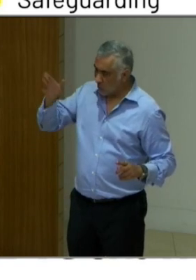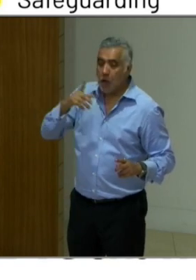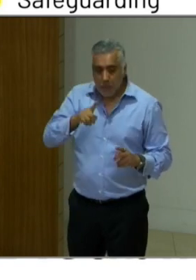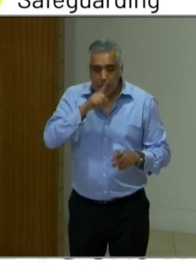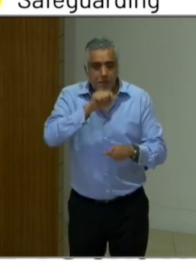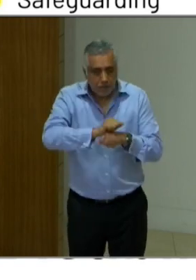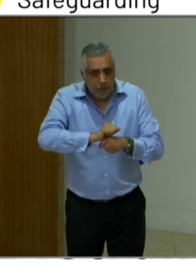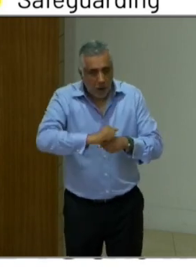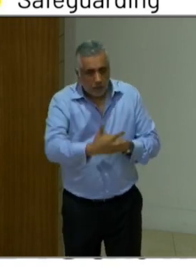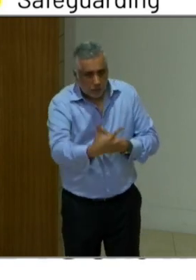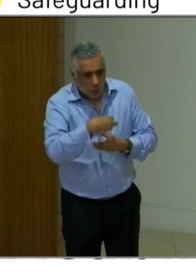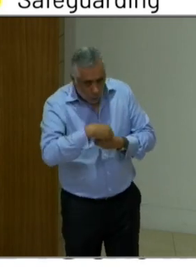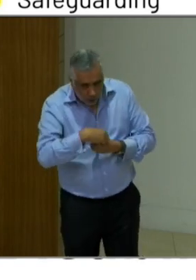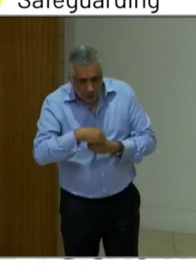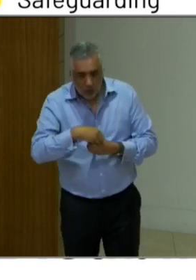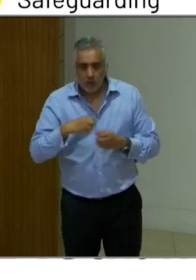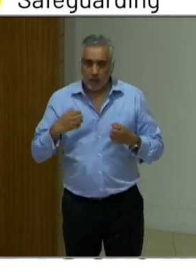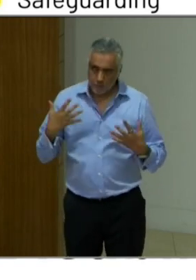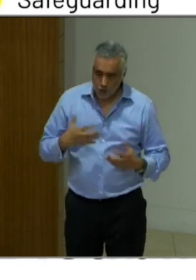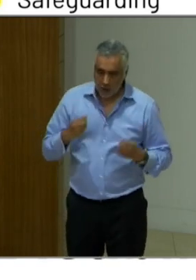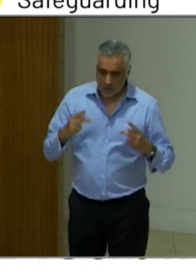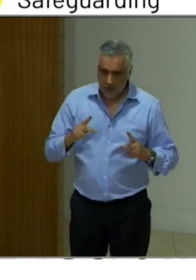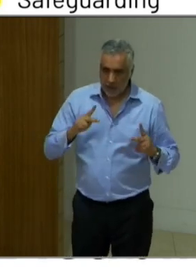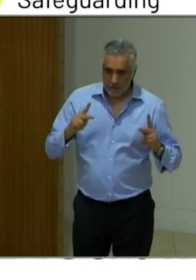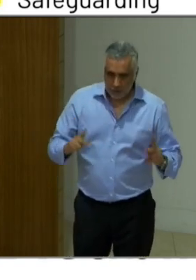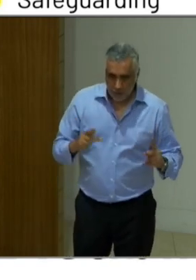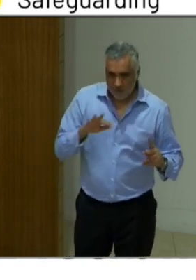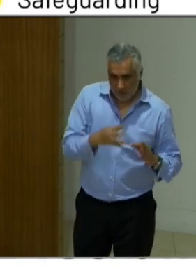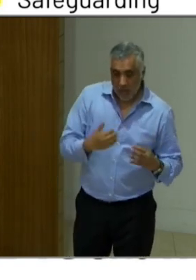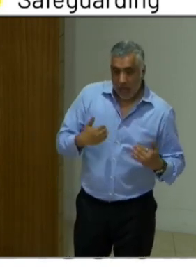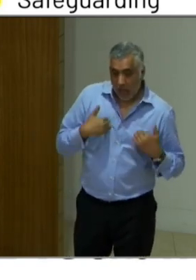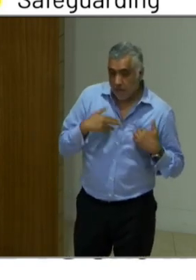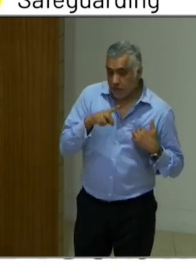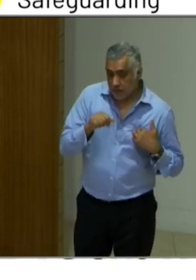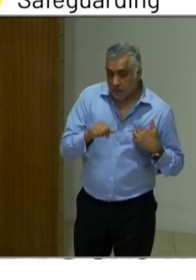Unfortunately, many persons and families dealing with disabilities continue to be